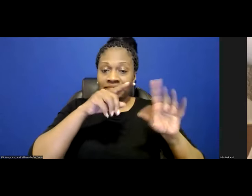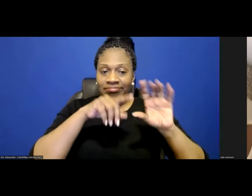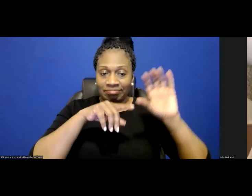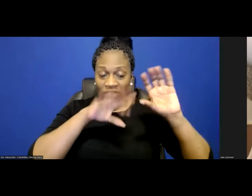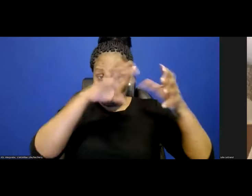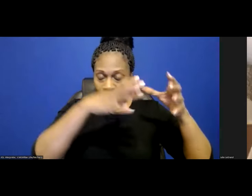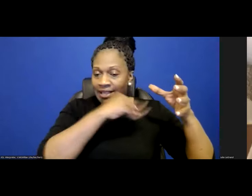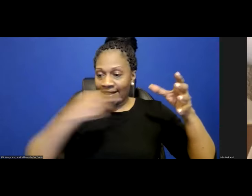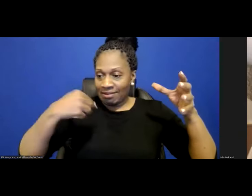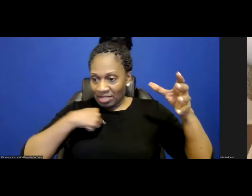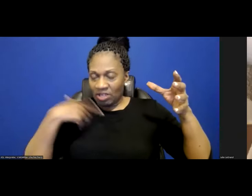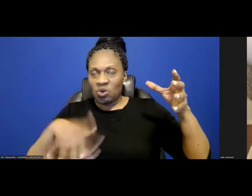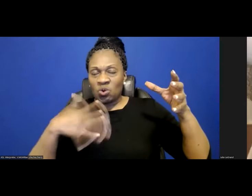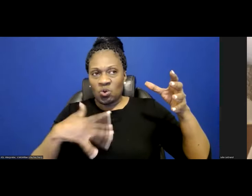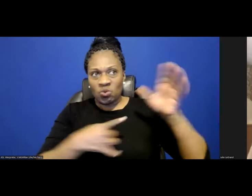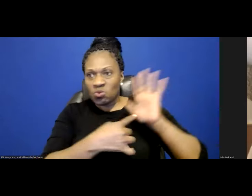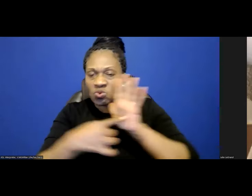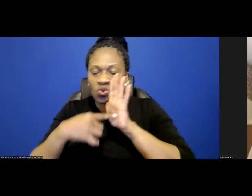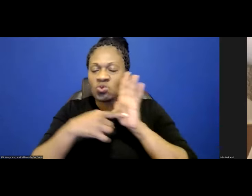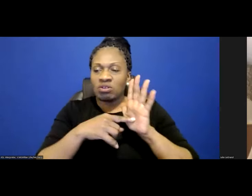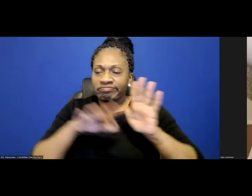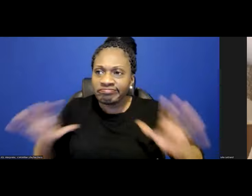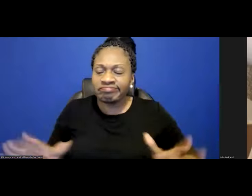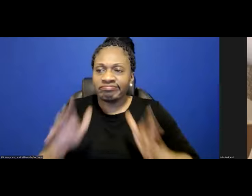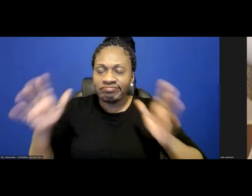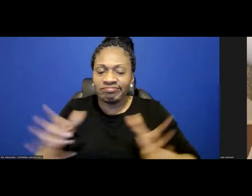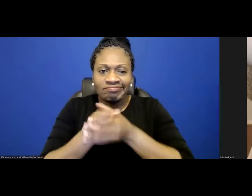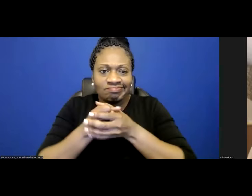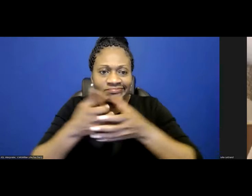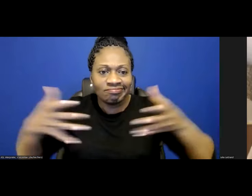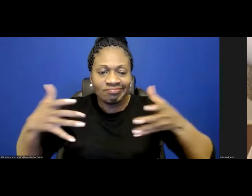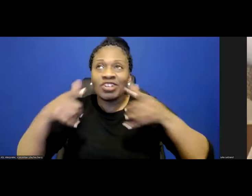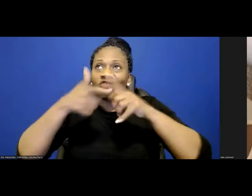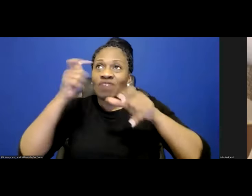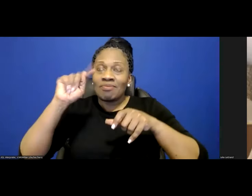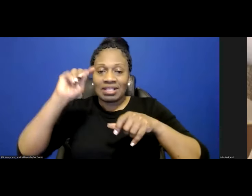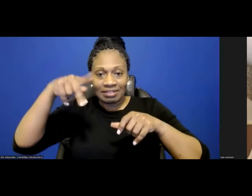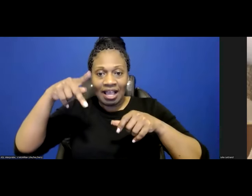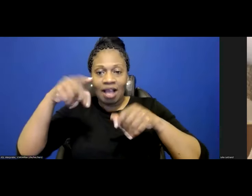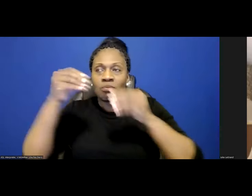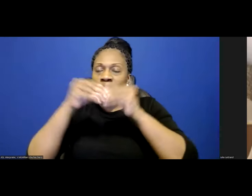and be part of an effort to expand "From the Top' to become a more inclusive and accessible show.